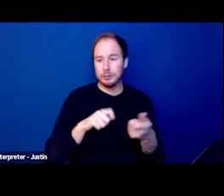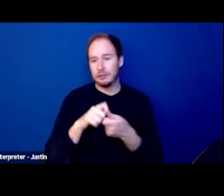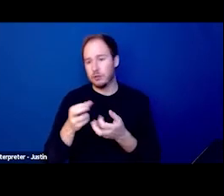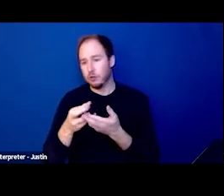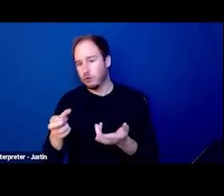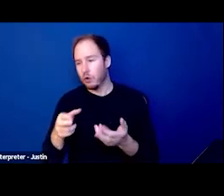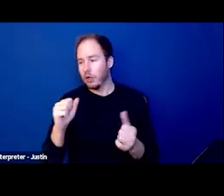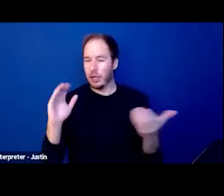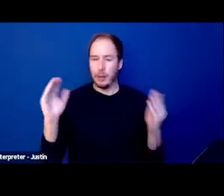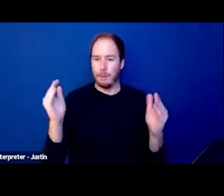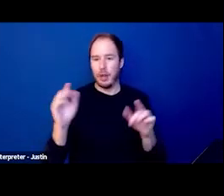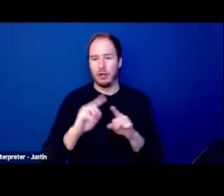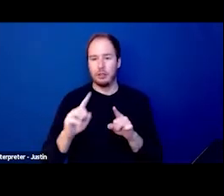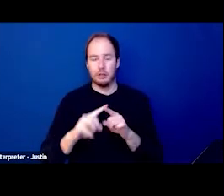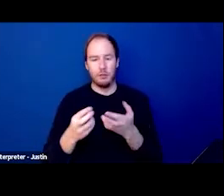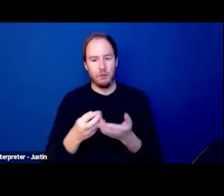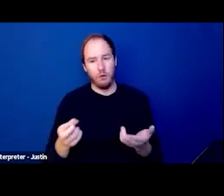especially if you have a good relationship with them.